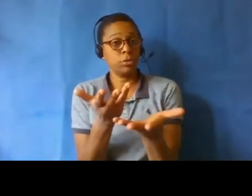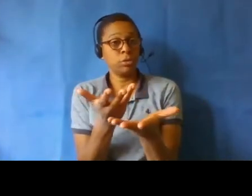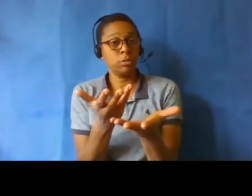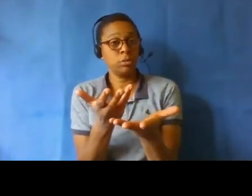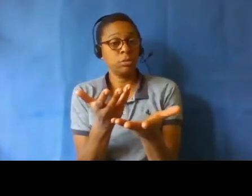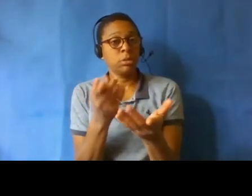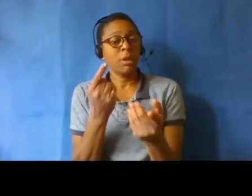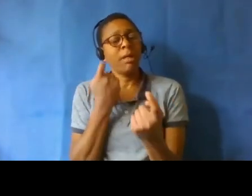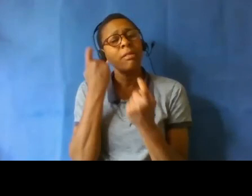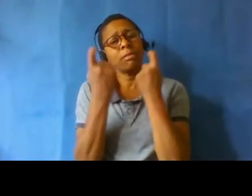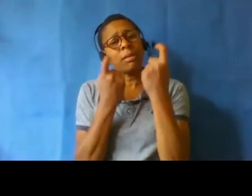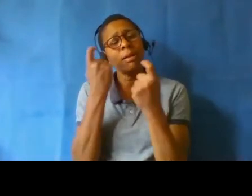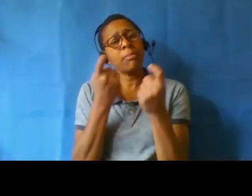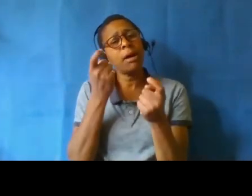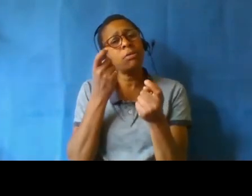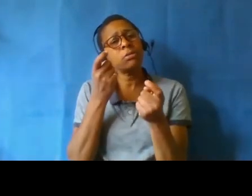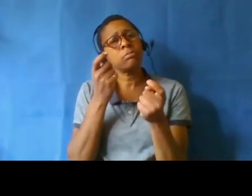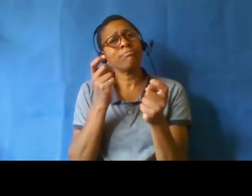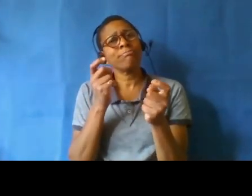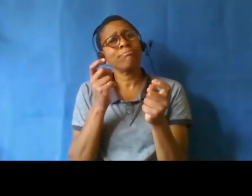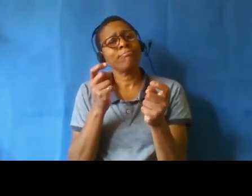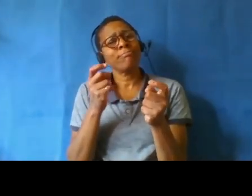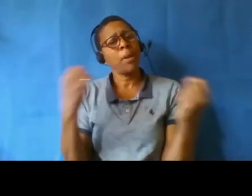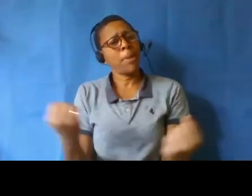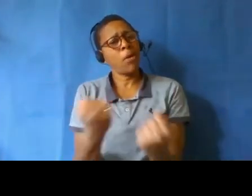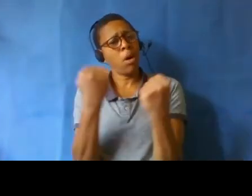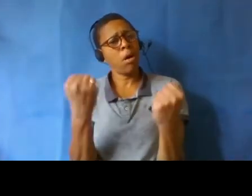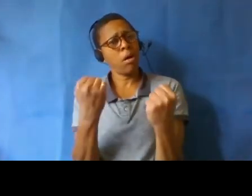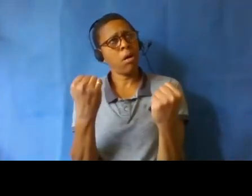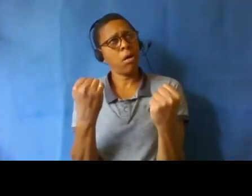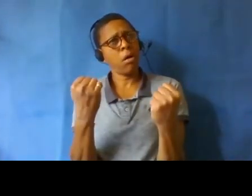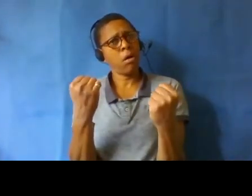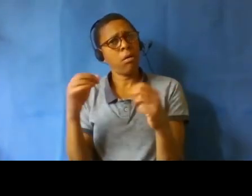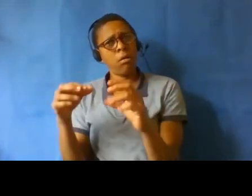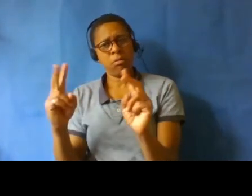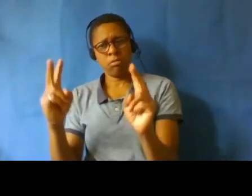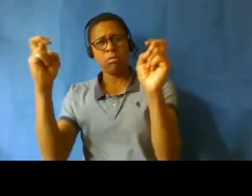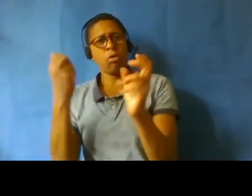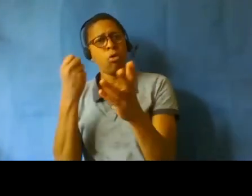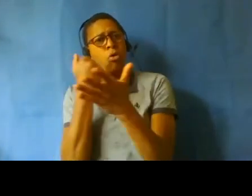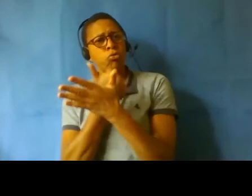power impacts on those who experience intersectional discrimination in